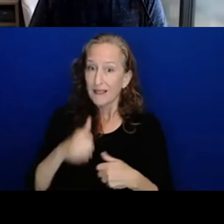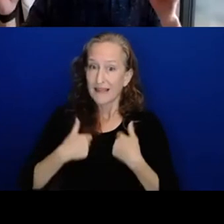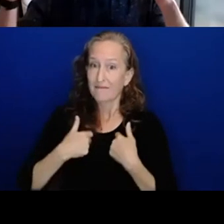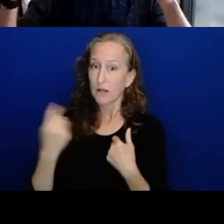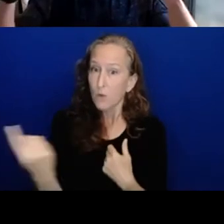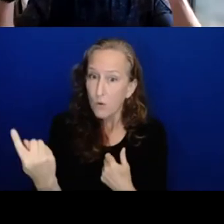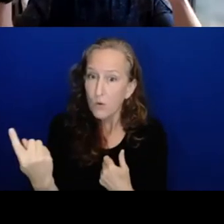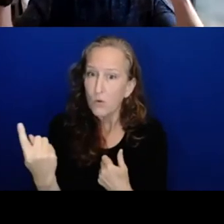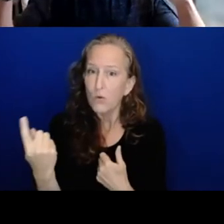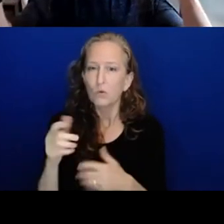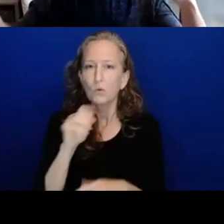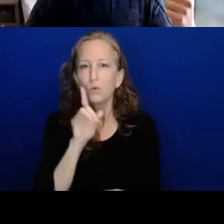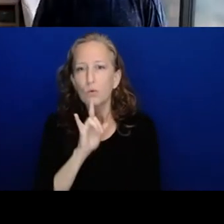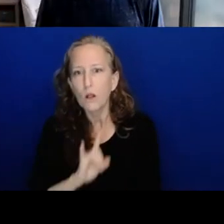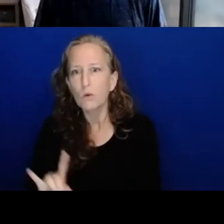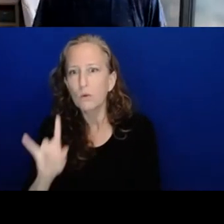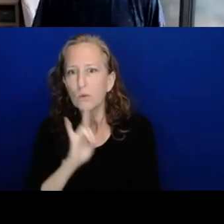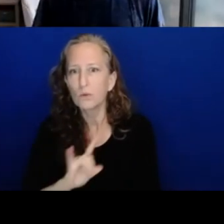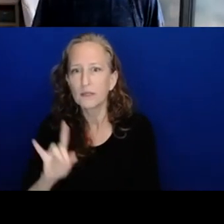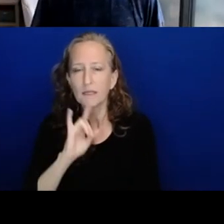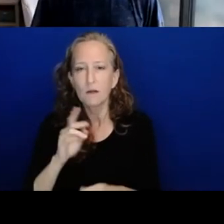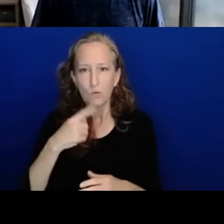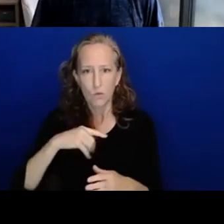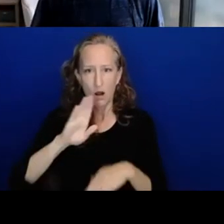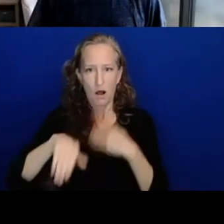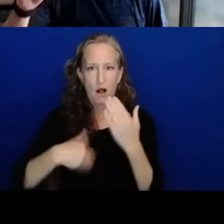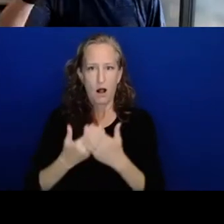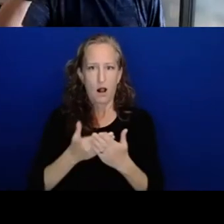Because we haven't had to live through this experience before. So, I am one of the things